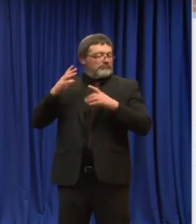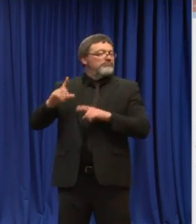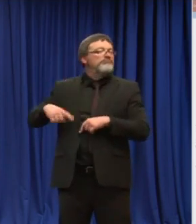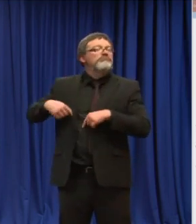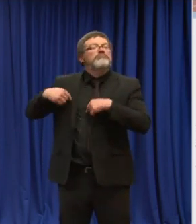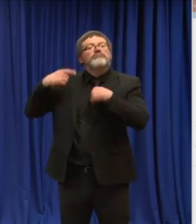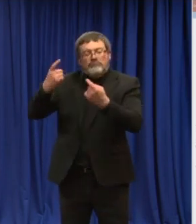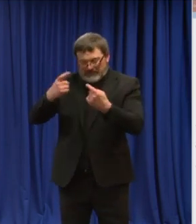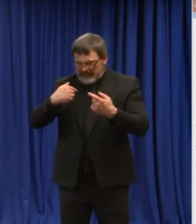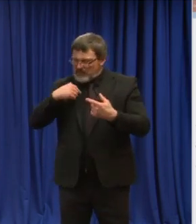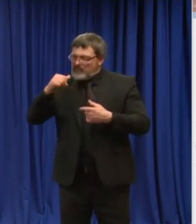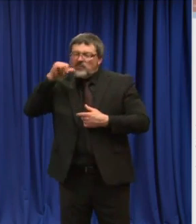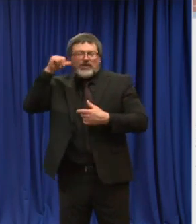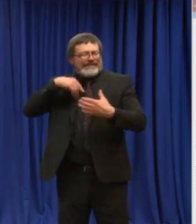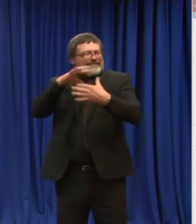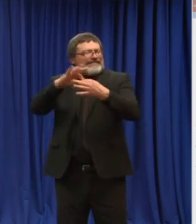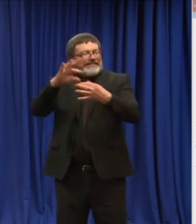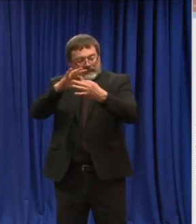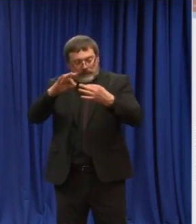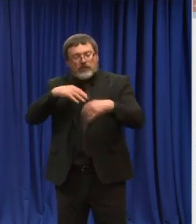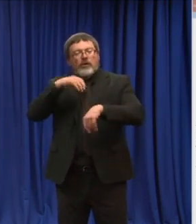OUTBREAKS. I KNOW THIS WAS MENTIONED.